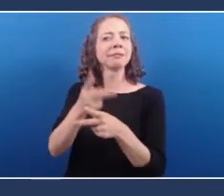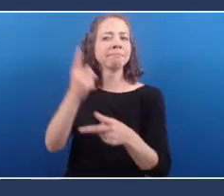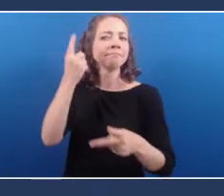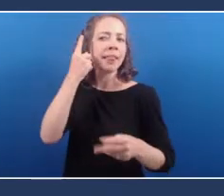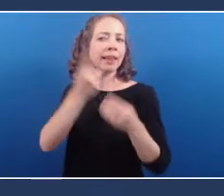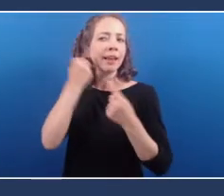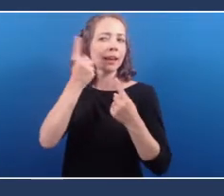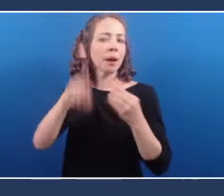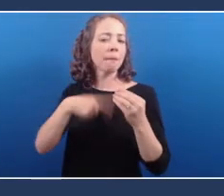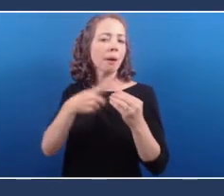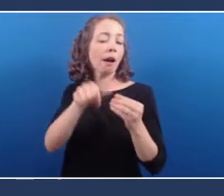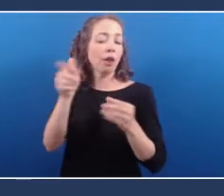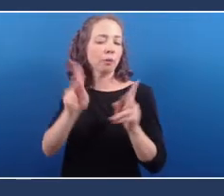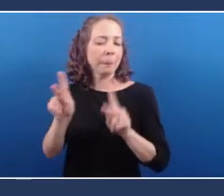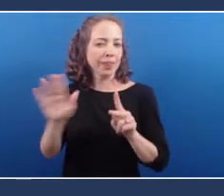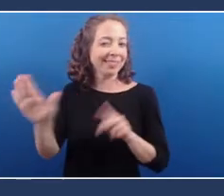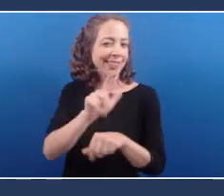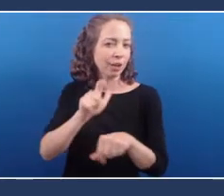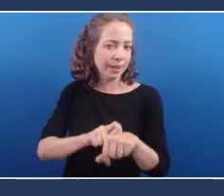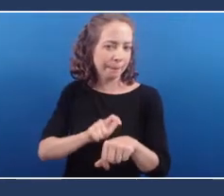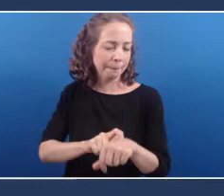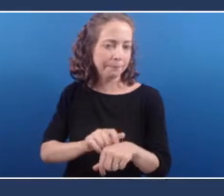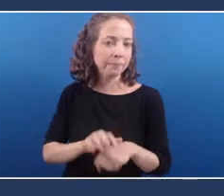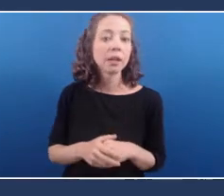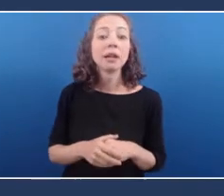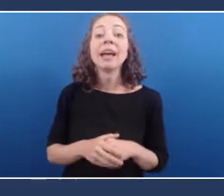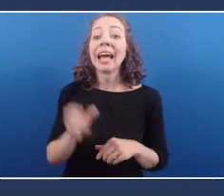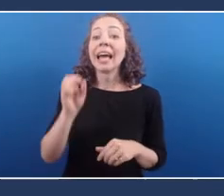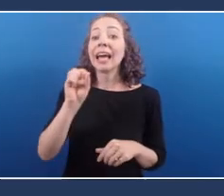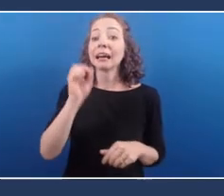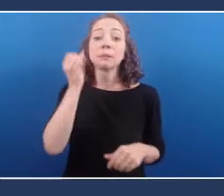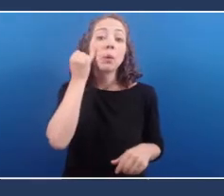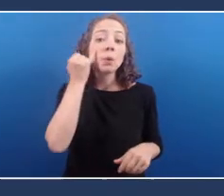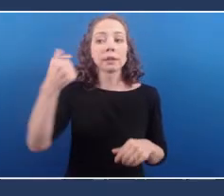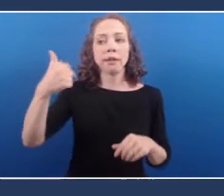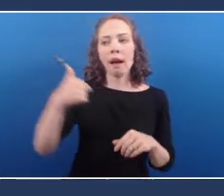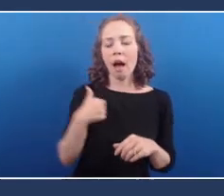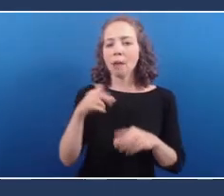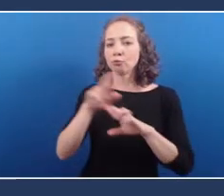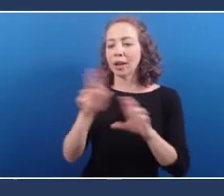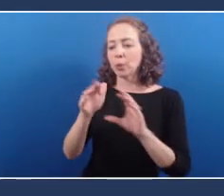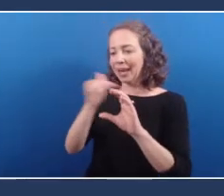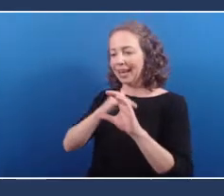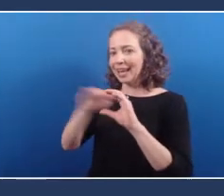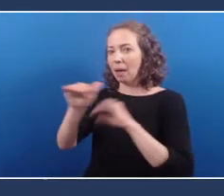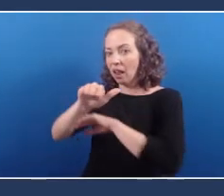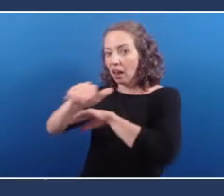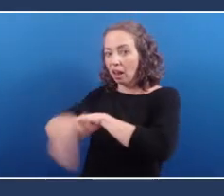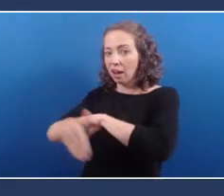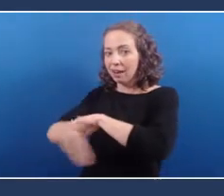If you are emailing after hours, it gives you a little notification that says, hey, did you know that you are sending this after hours?